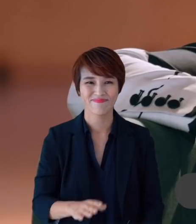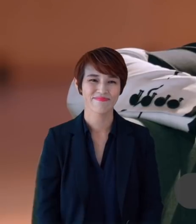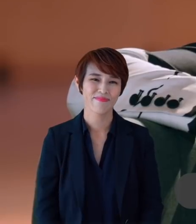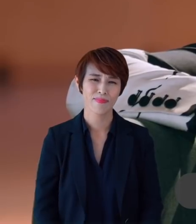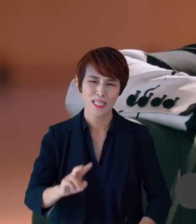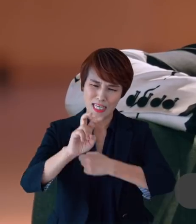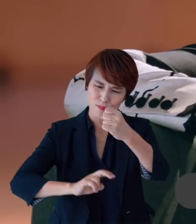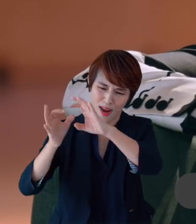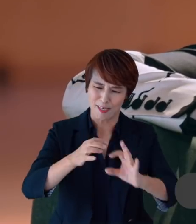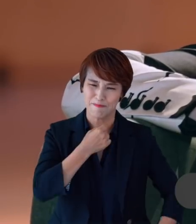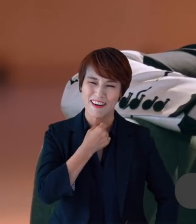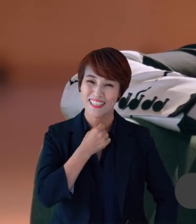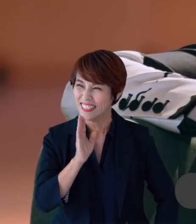I say we should do this for around 20 years total.